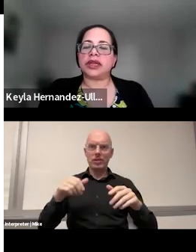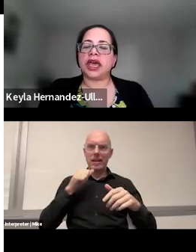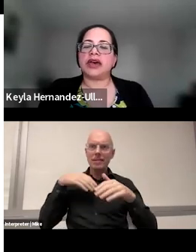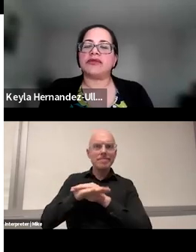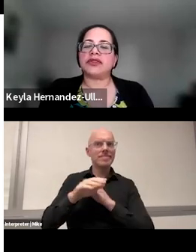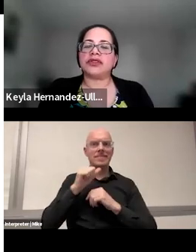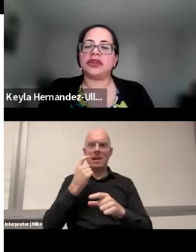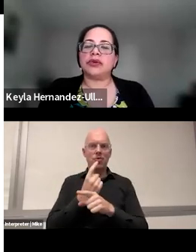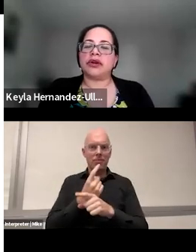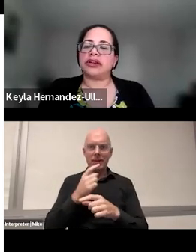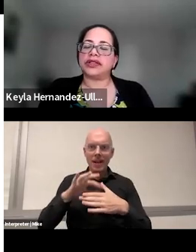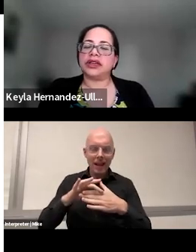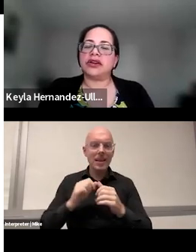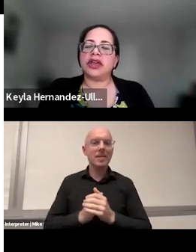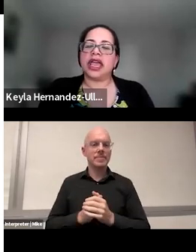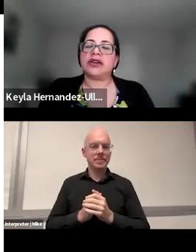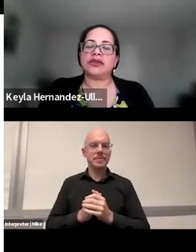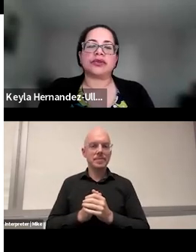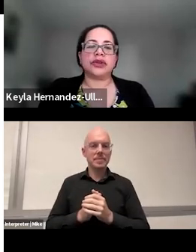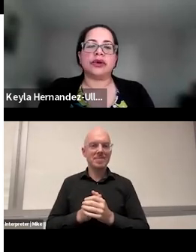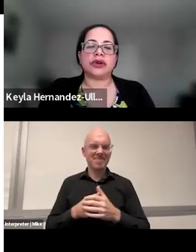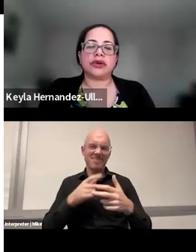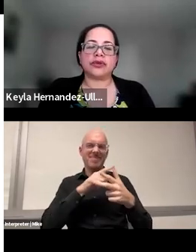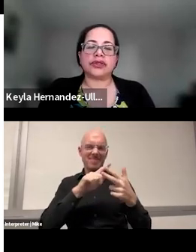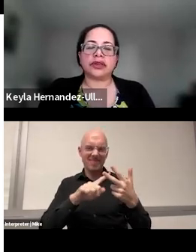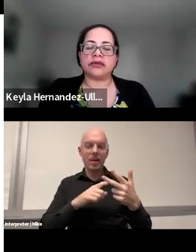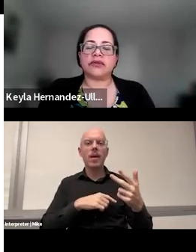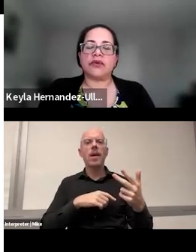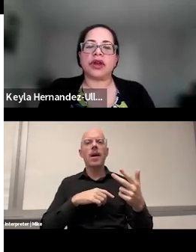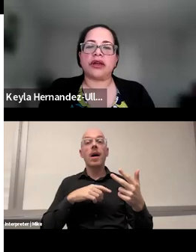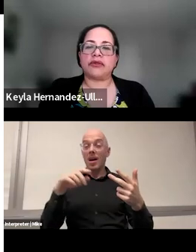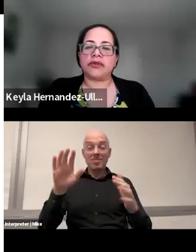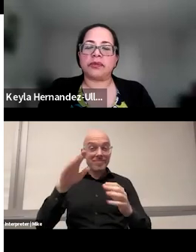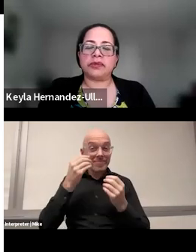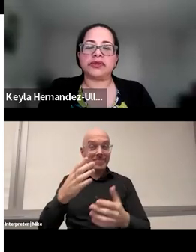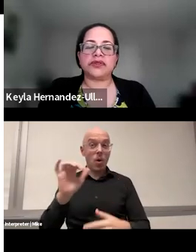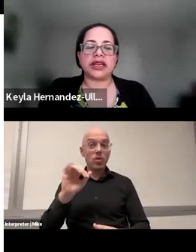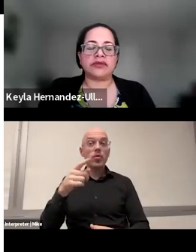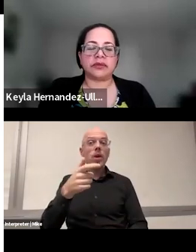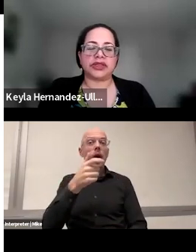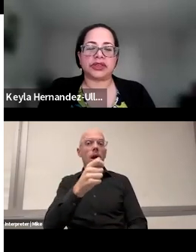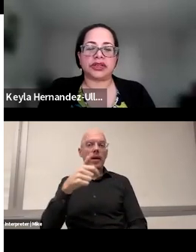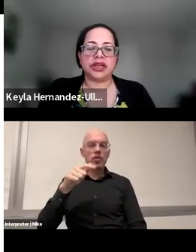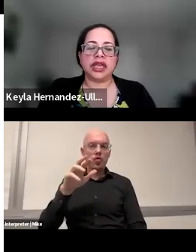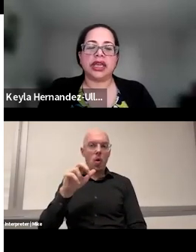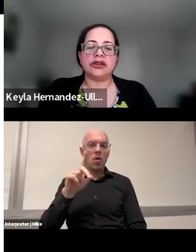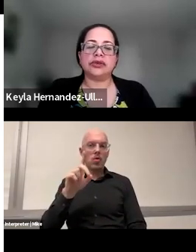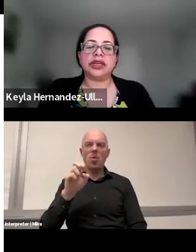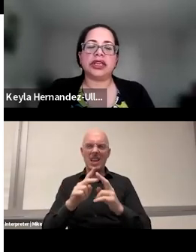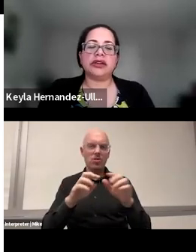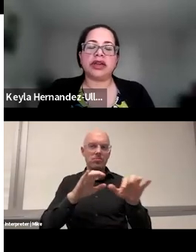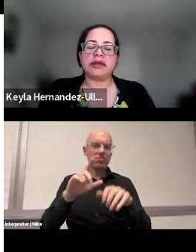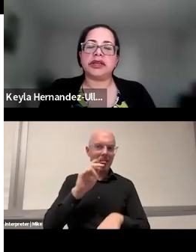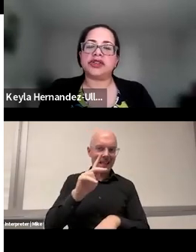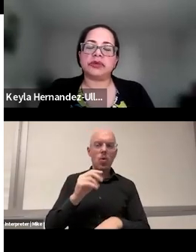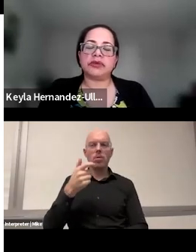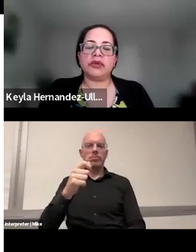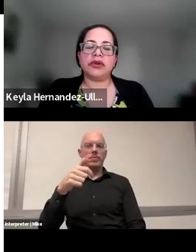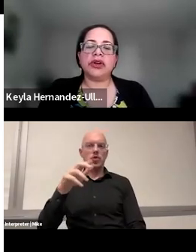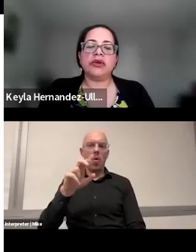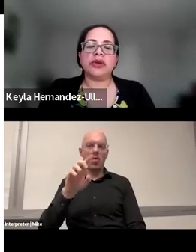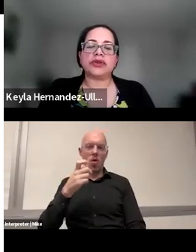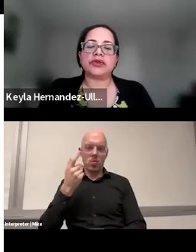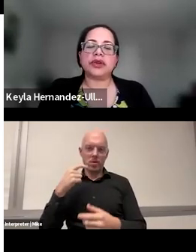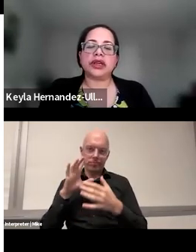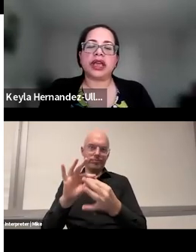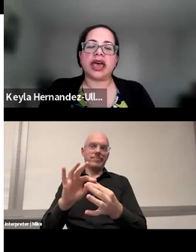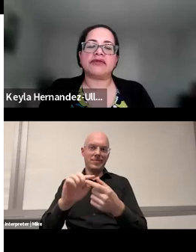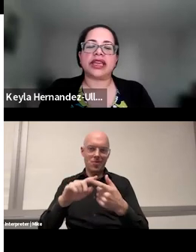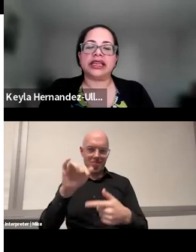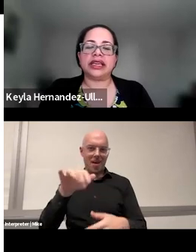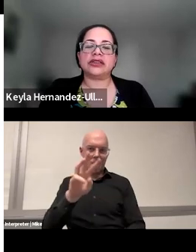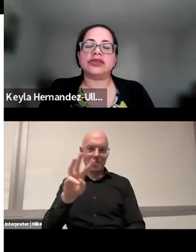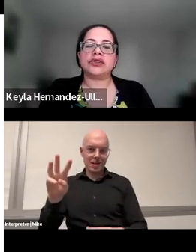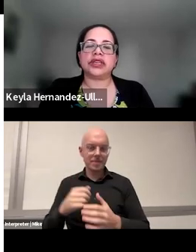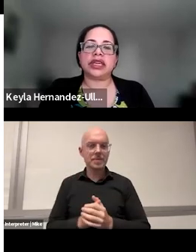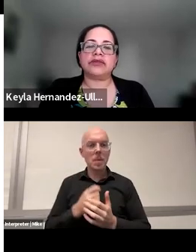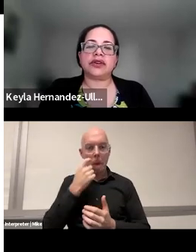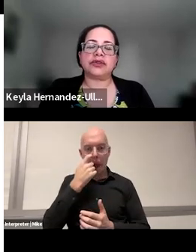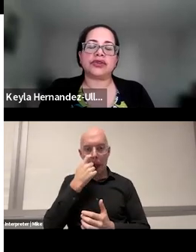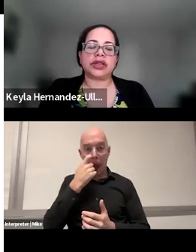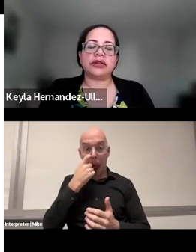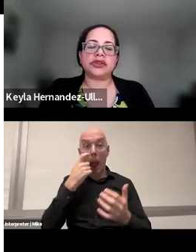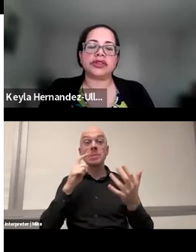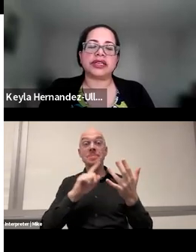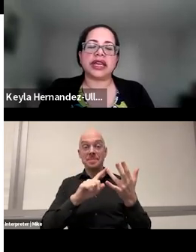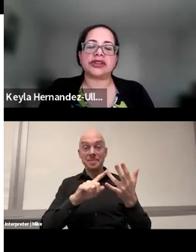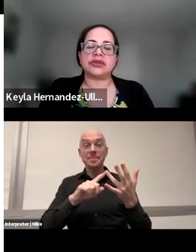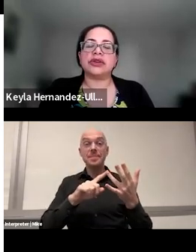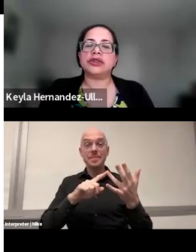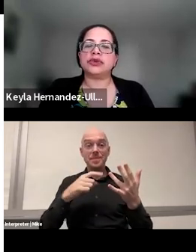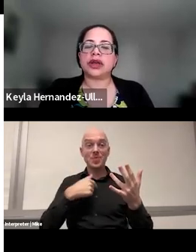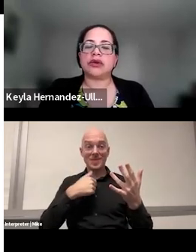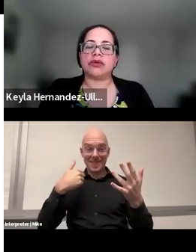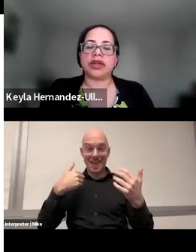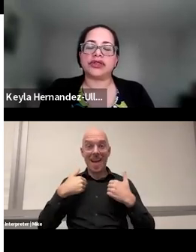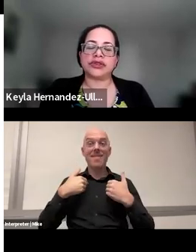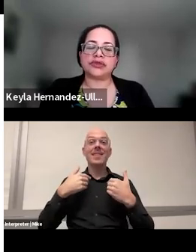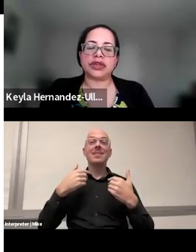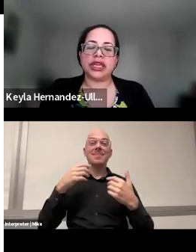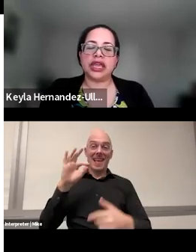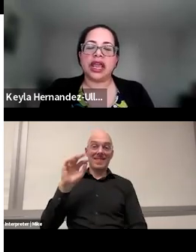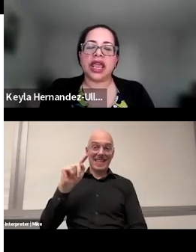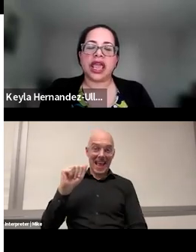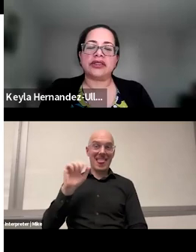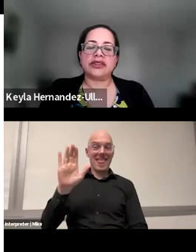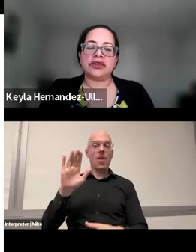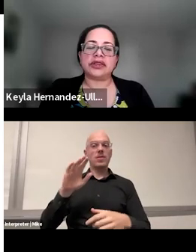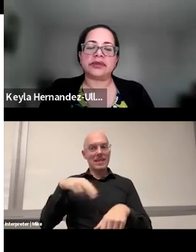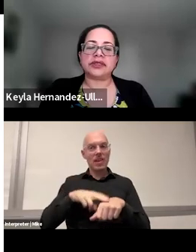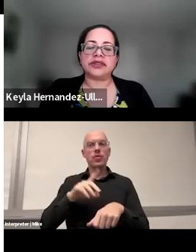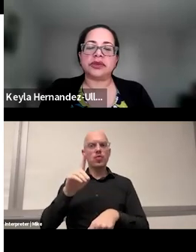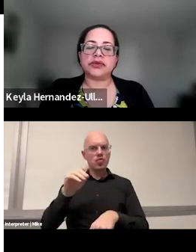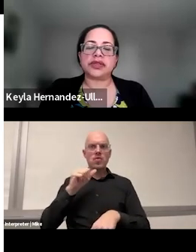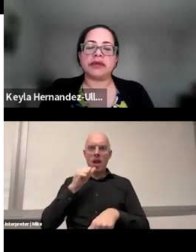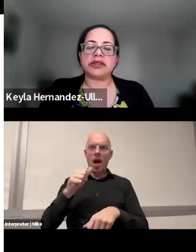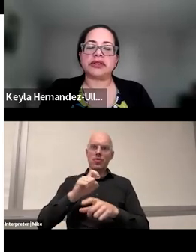Keyla Hernandez-Ulloa: are all available on our website. We have the Urls here and also QR codes before for people to find information included here and mentioned before. We also have a link to the Federal Trade Commission's National do not call registry.